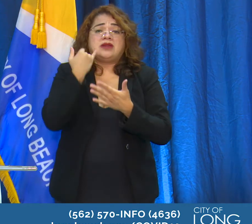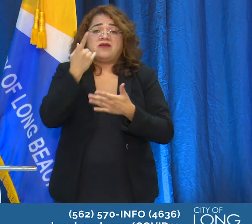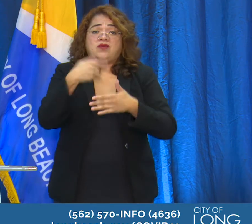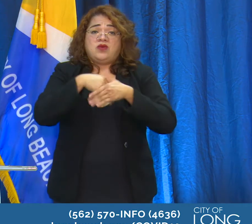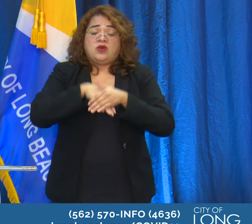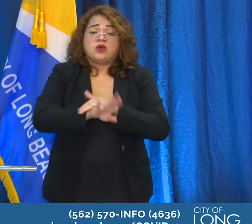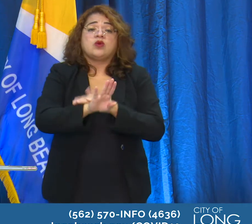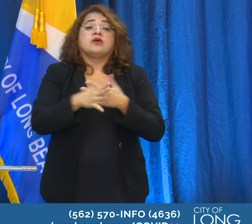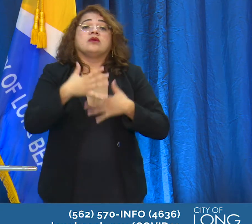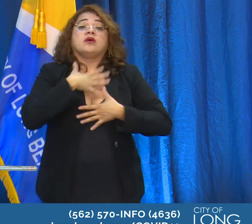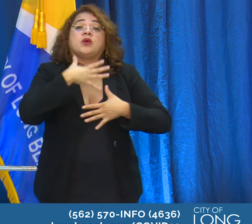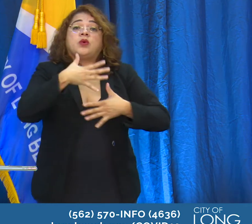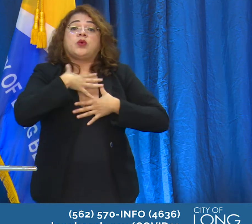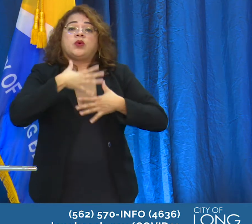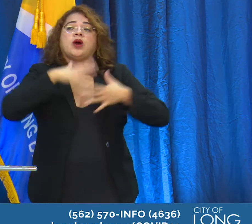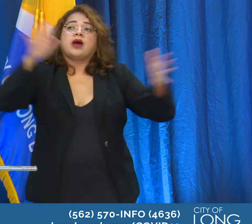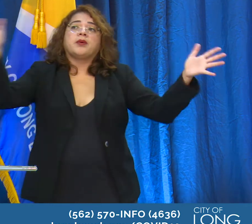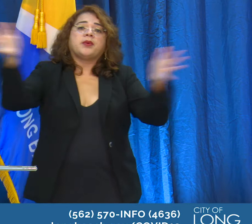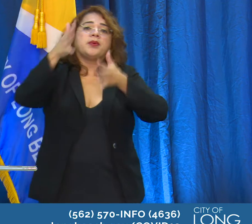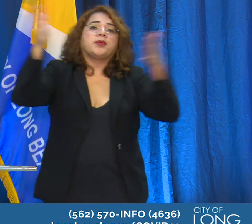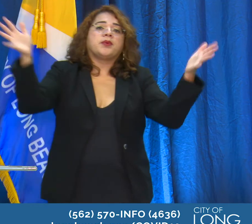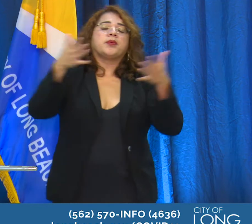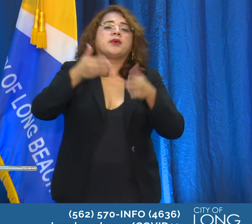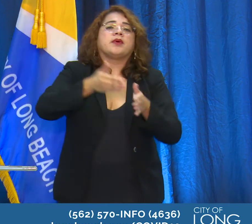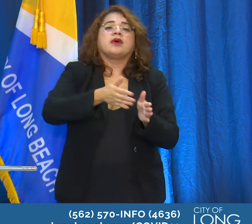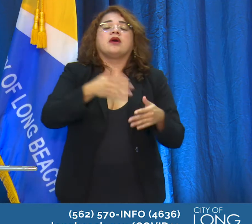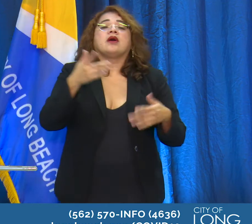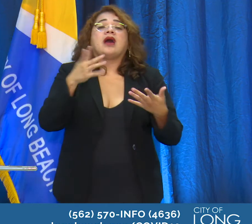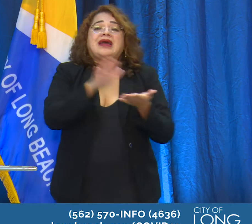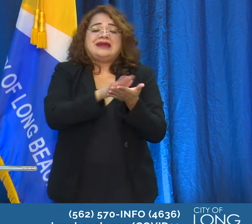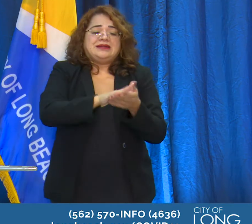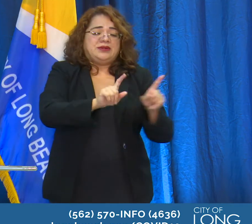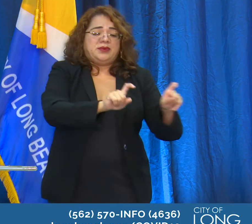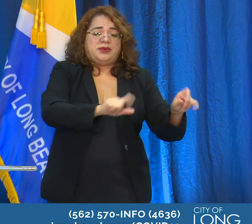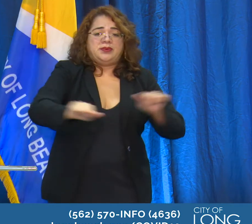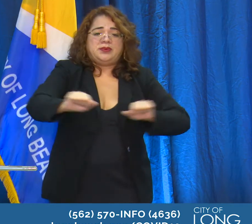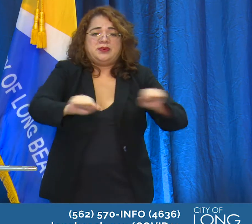ventilation within the school, ensuring appropriate cleaning and disinfecting of space, surfaces